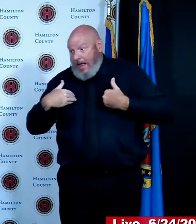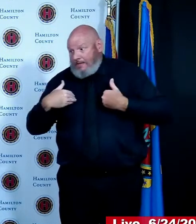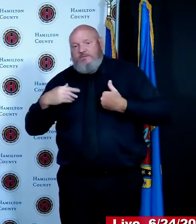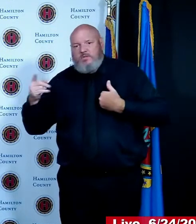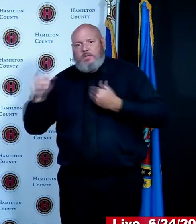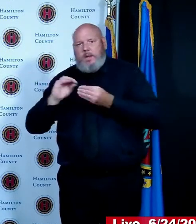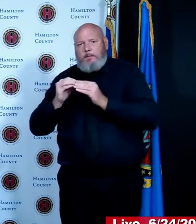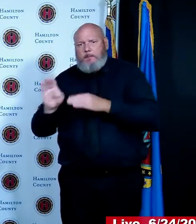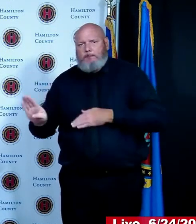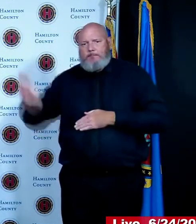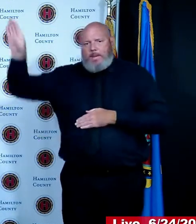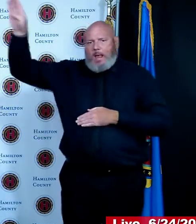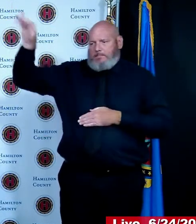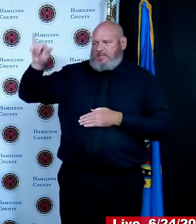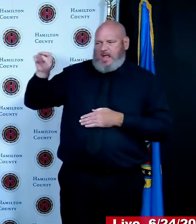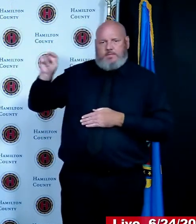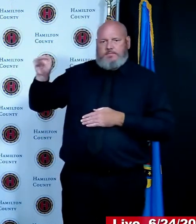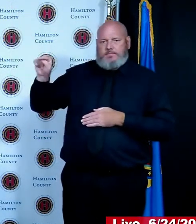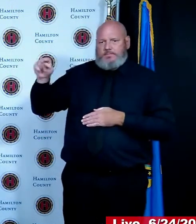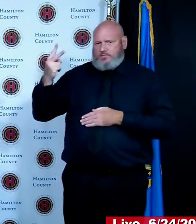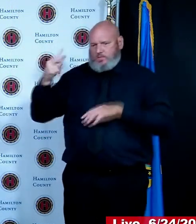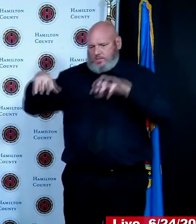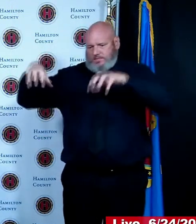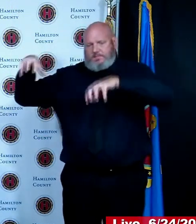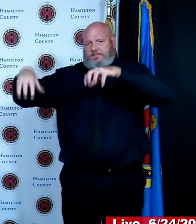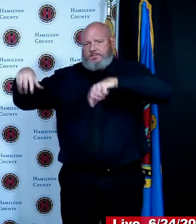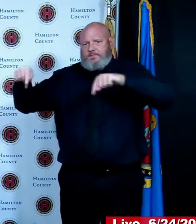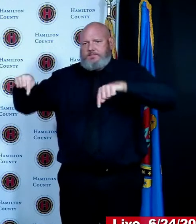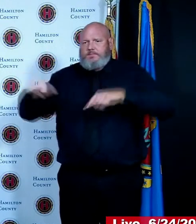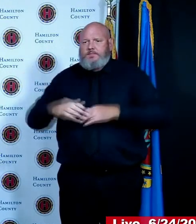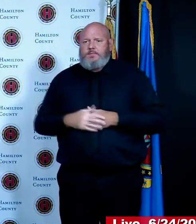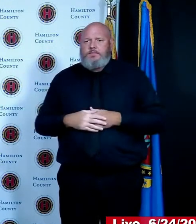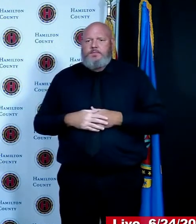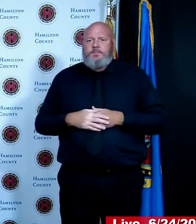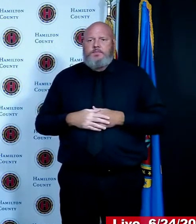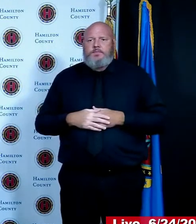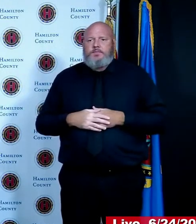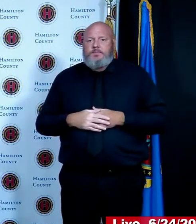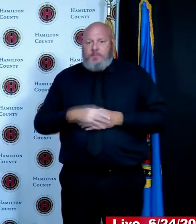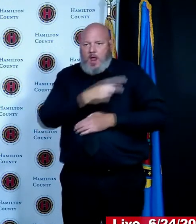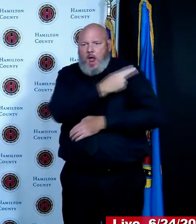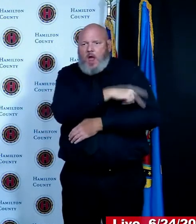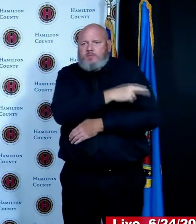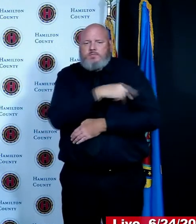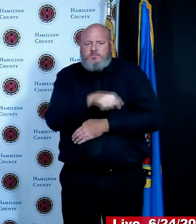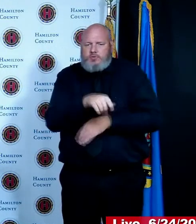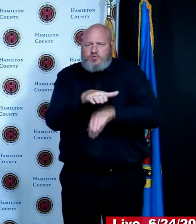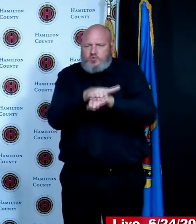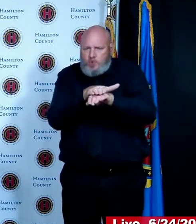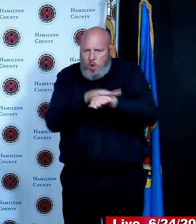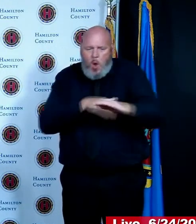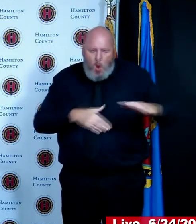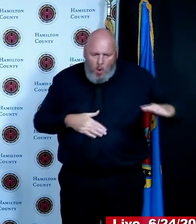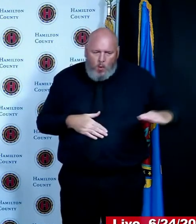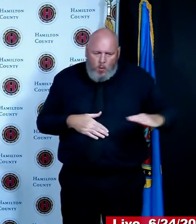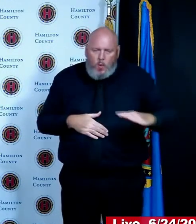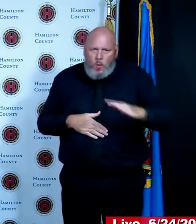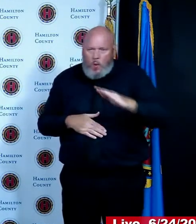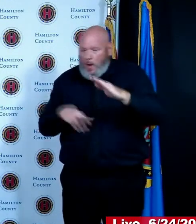spread we suspect that people are getting tested more but people are also spreading more so that's the idea I'm